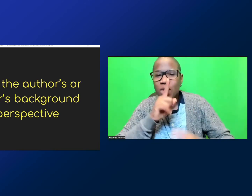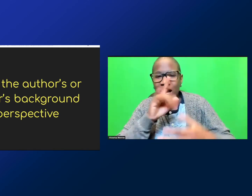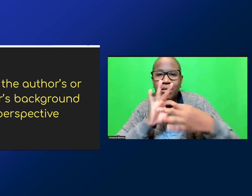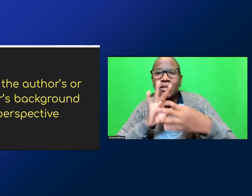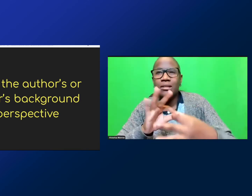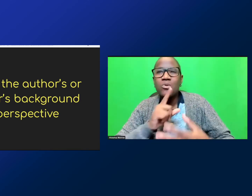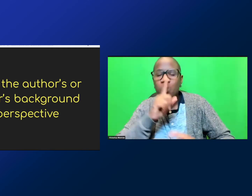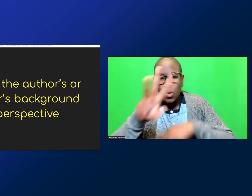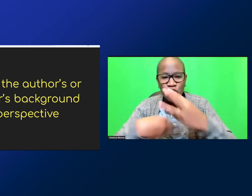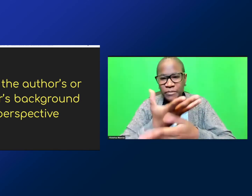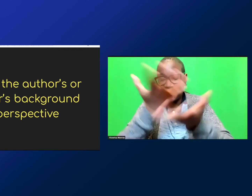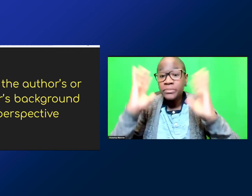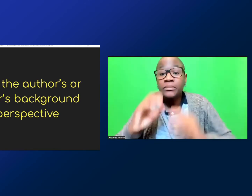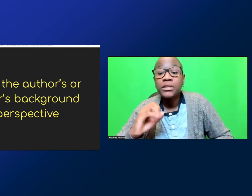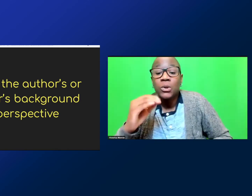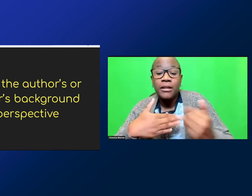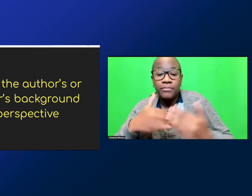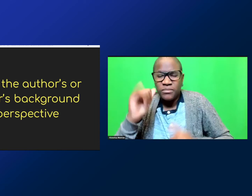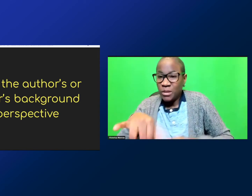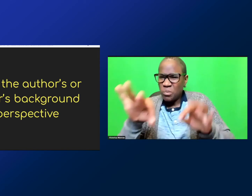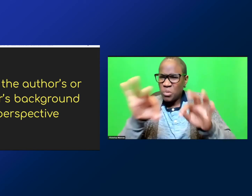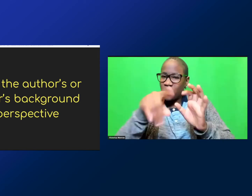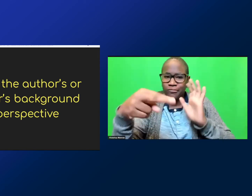for some people they may read curious george and say oh well curious george is just a monkey